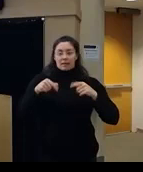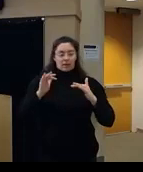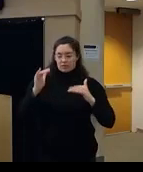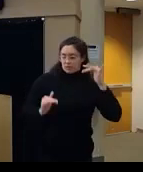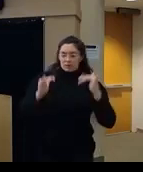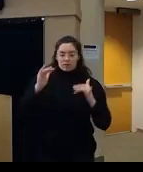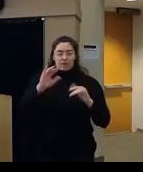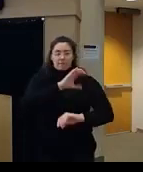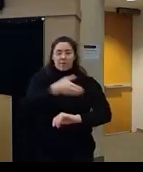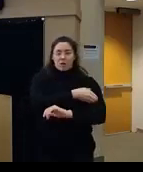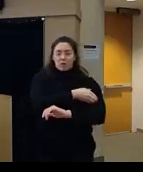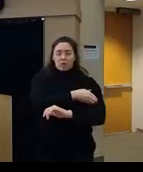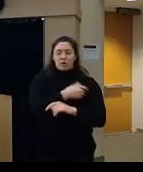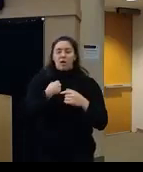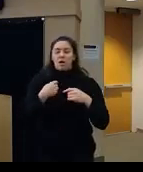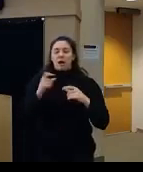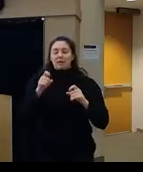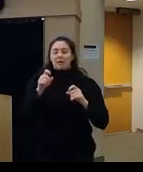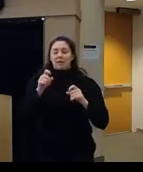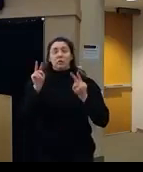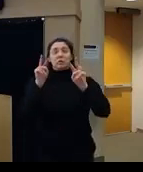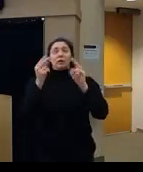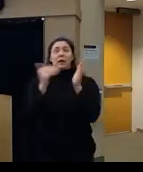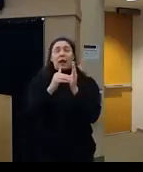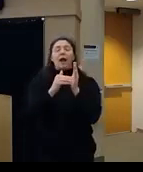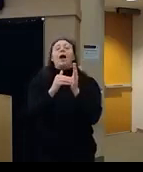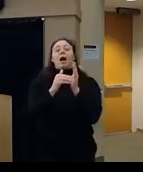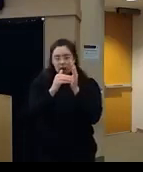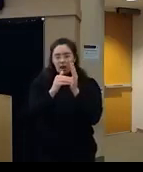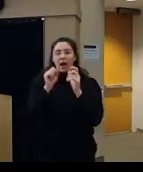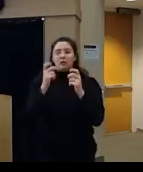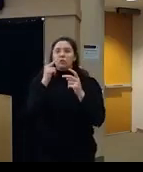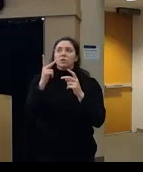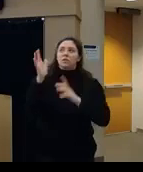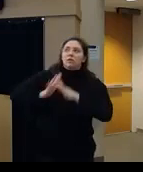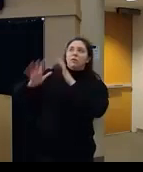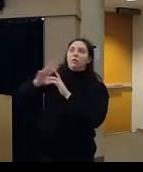is on the receiving end I'm going to be subject to the whims of others for example I want to give